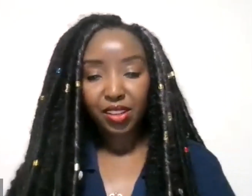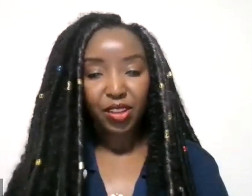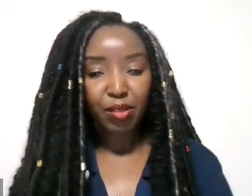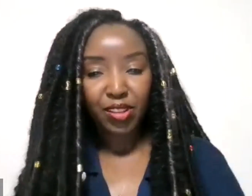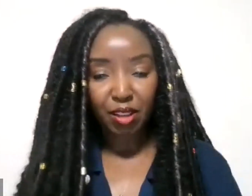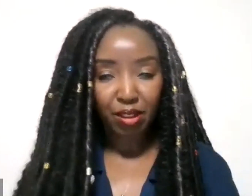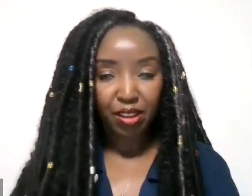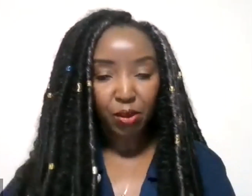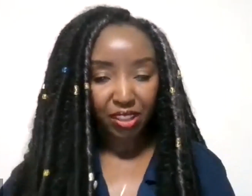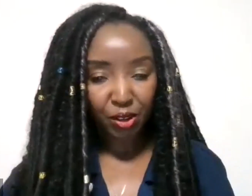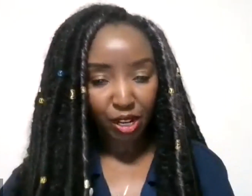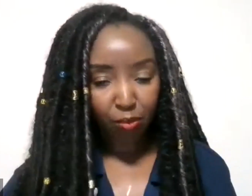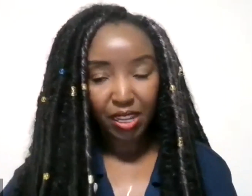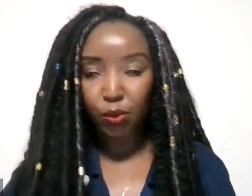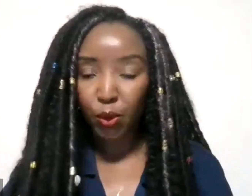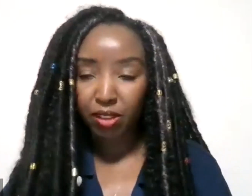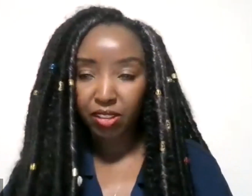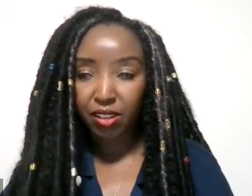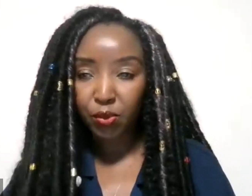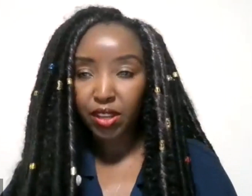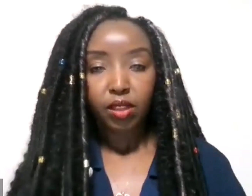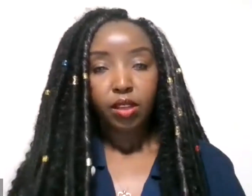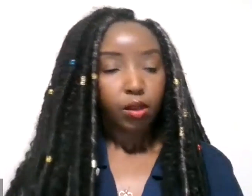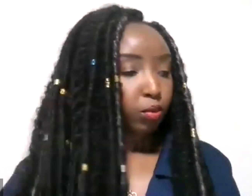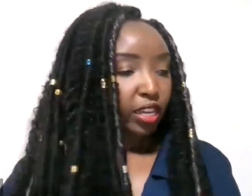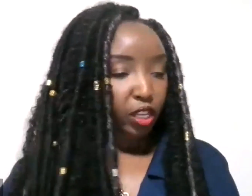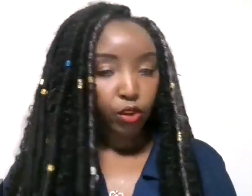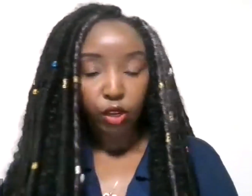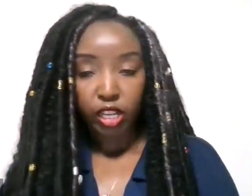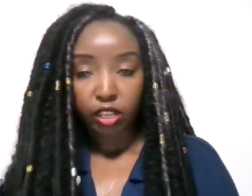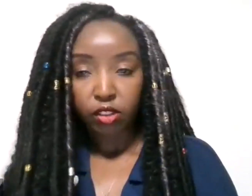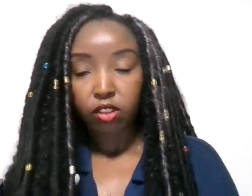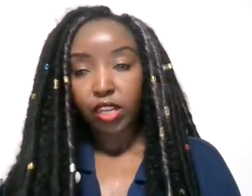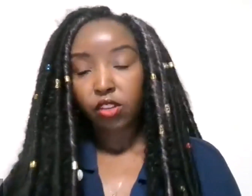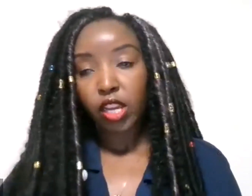Thank you so much, Emma. That was incredibly informative. Thank you for joining us for